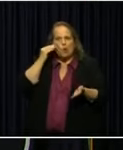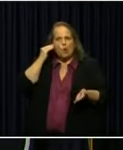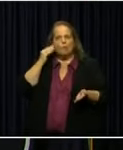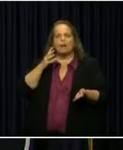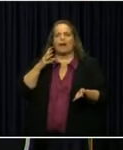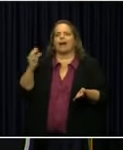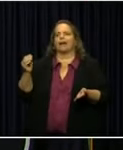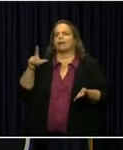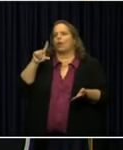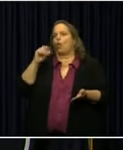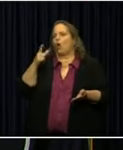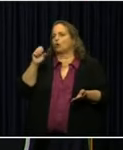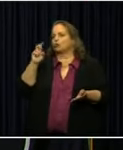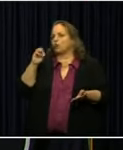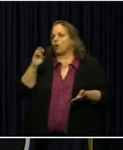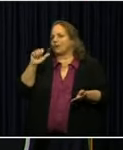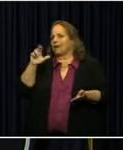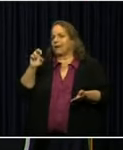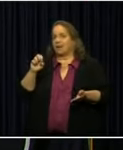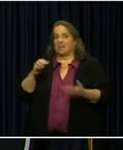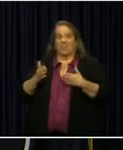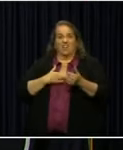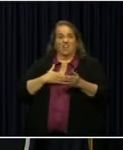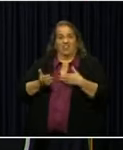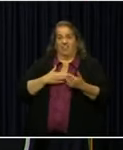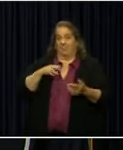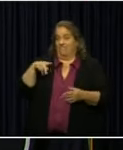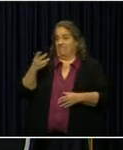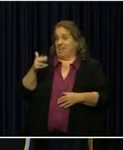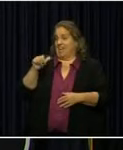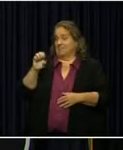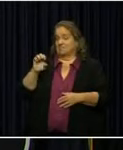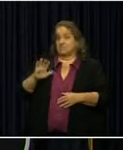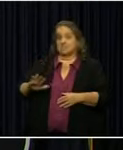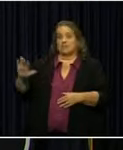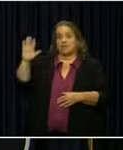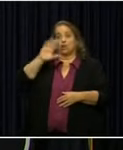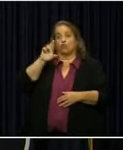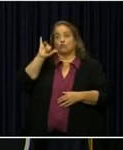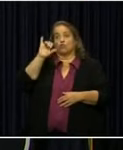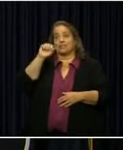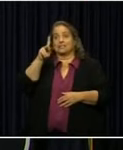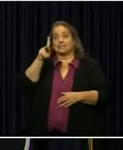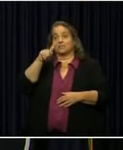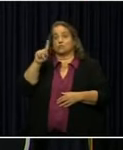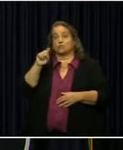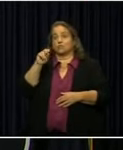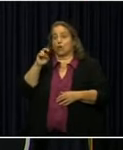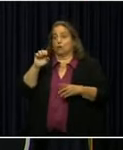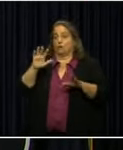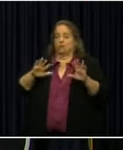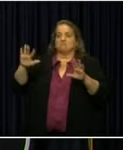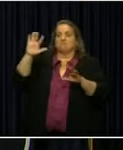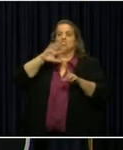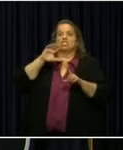LET'S MOVE TWO PAGES FORWARD, IF WE CAN, JAMES. GUIDELINES FOR ALL PHASES